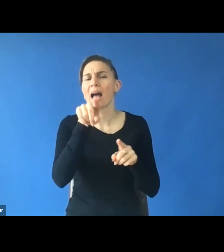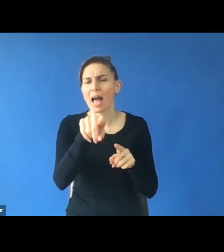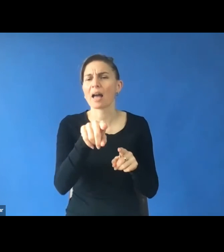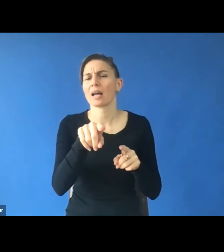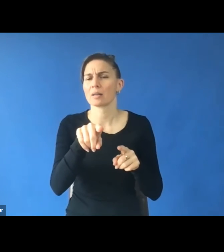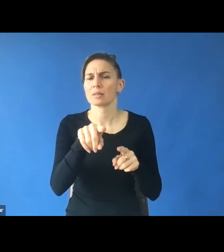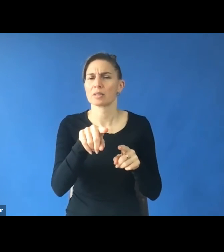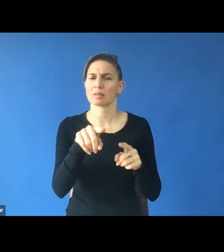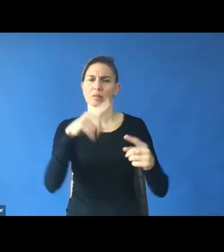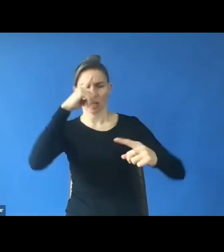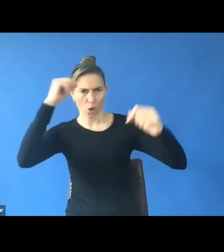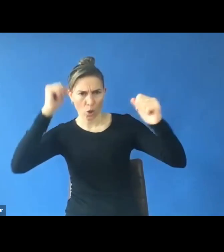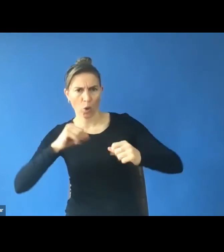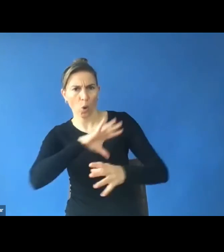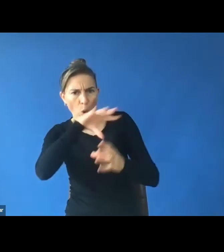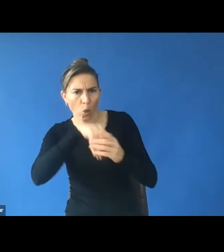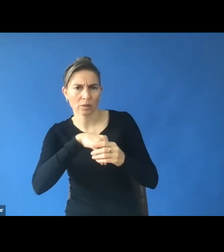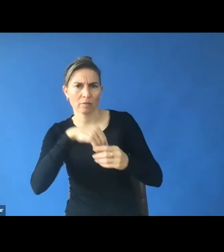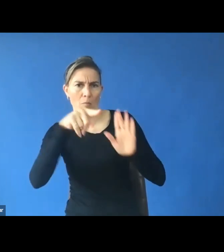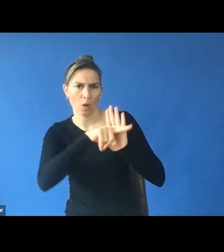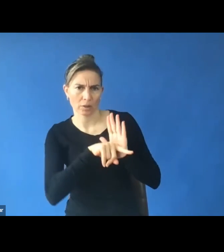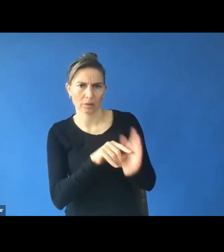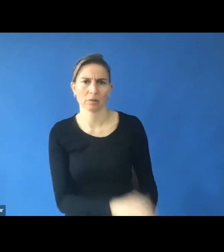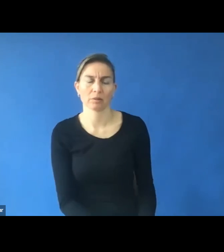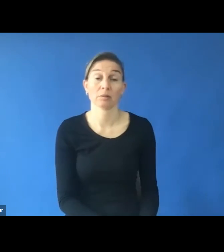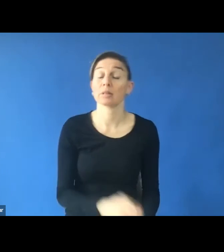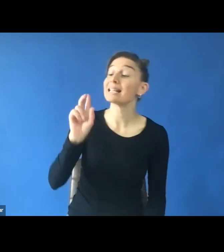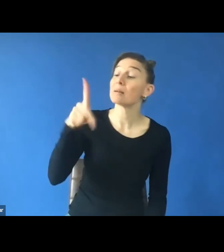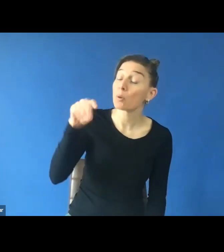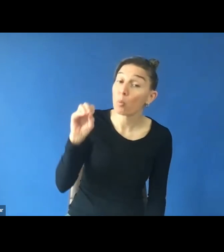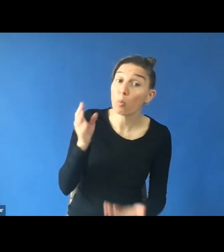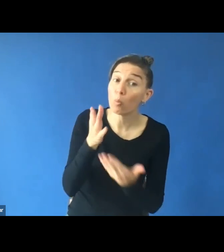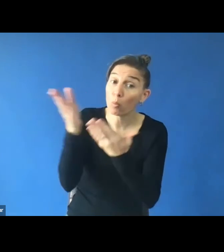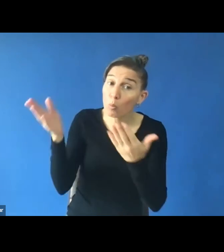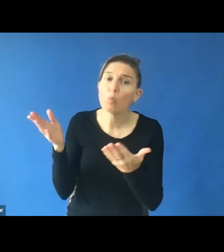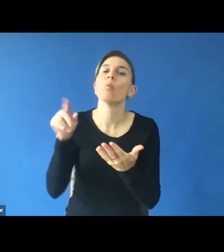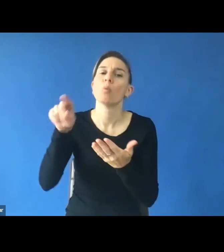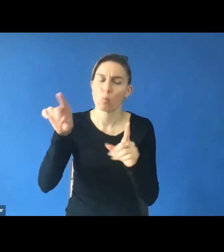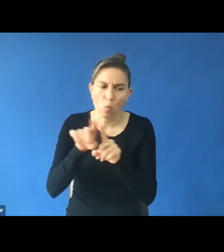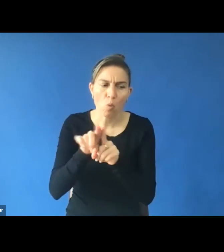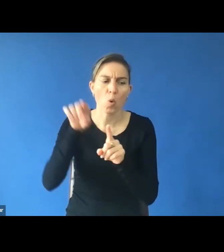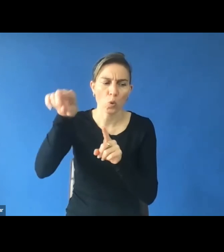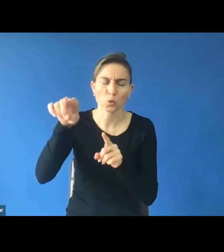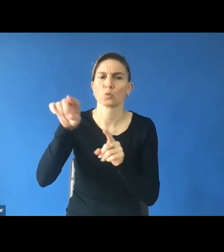And persons with disabilities and organisations they are creating the sustainable solutions.